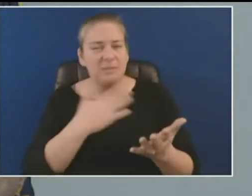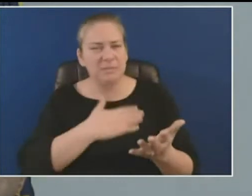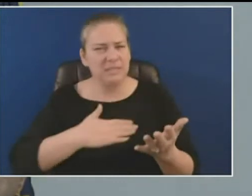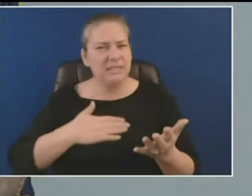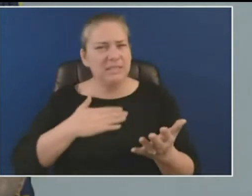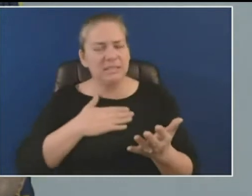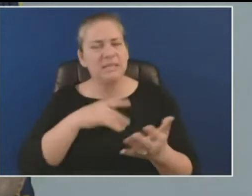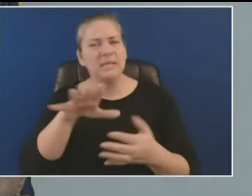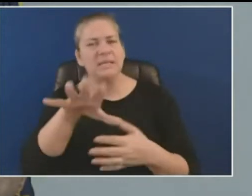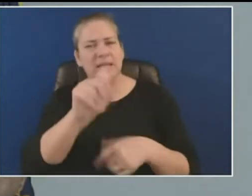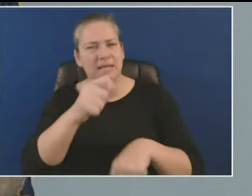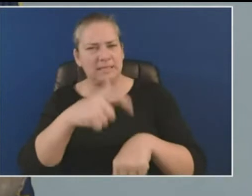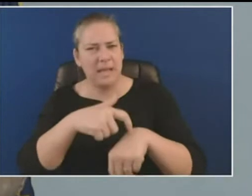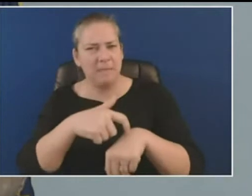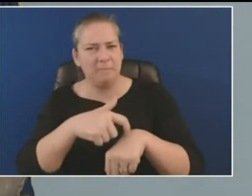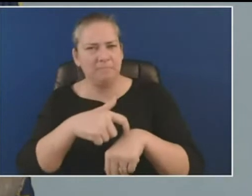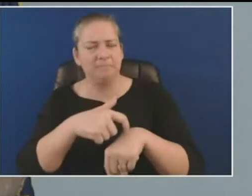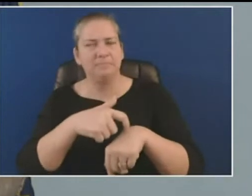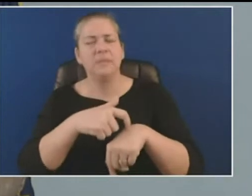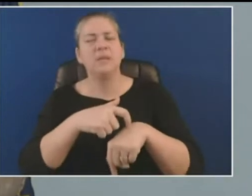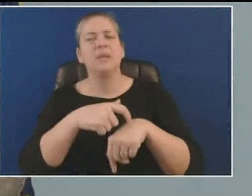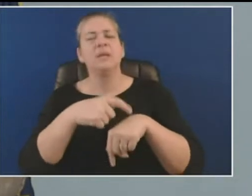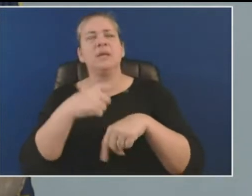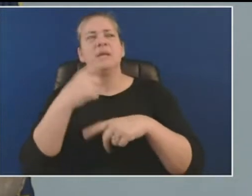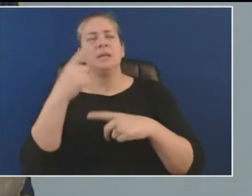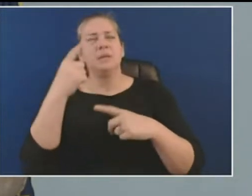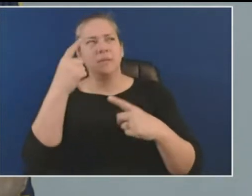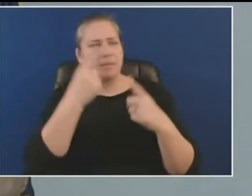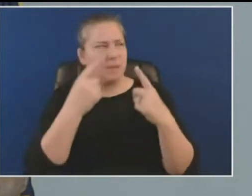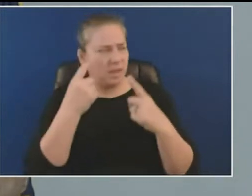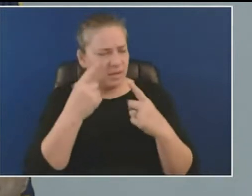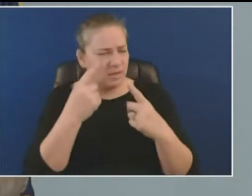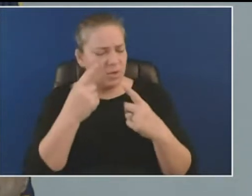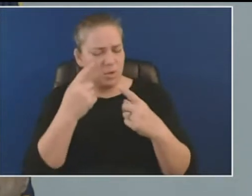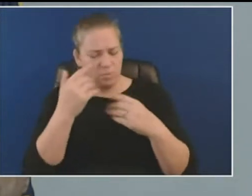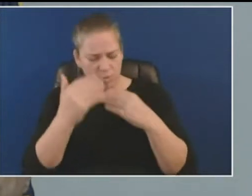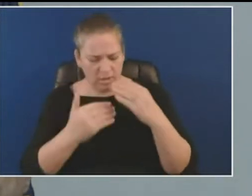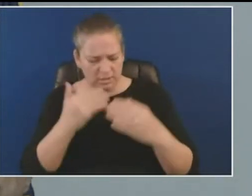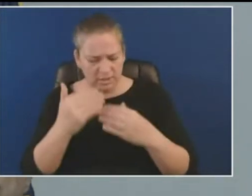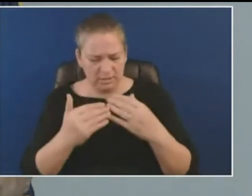Talk to somebody that if you need it, this is a traumatic event that is